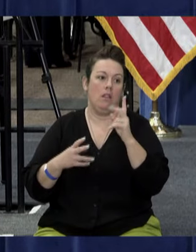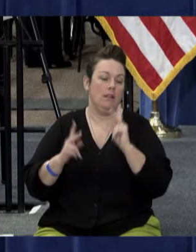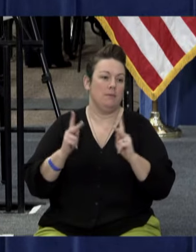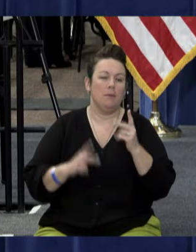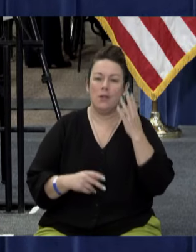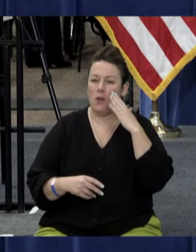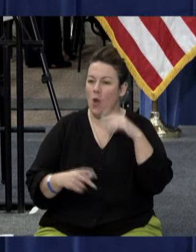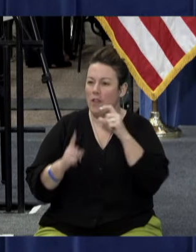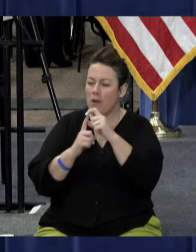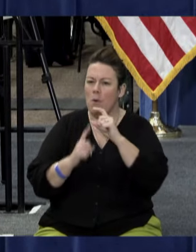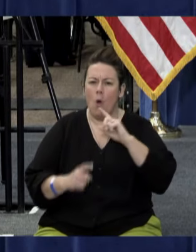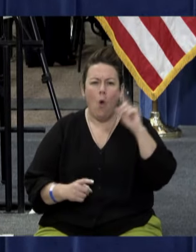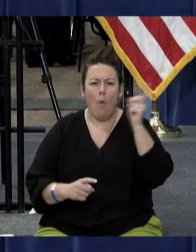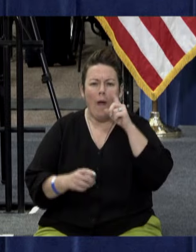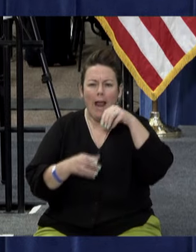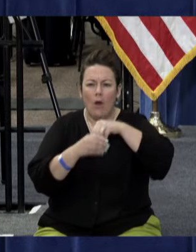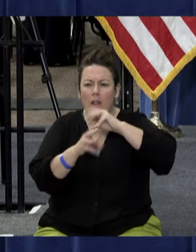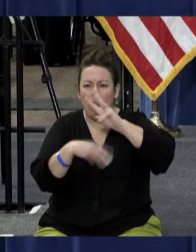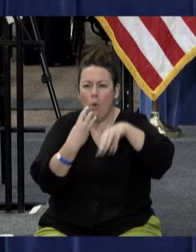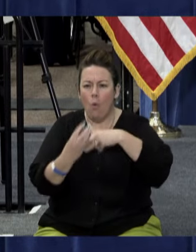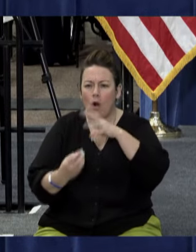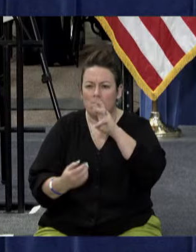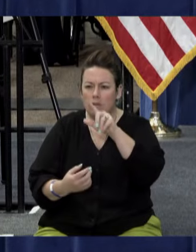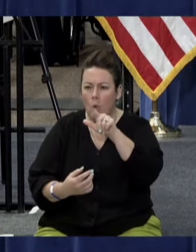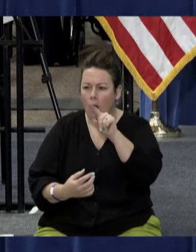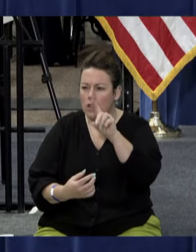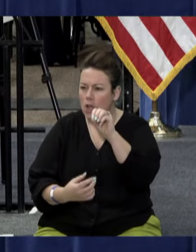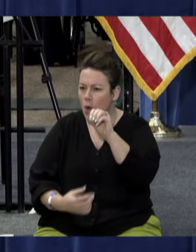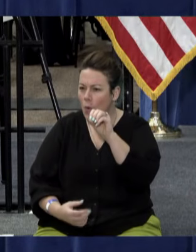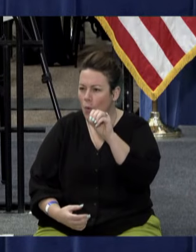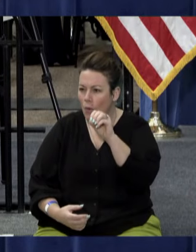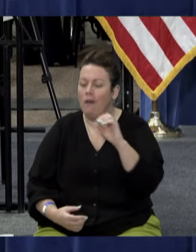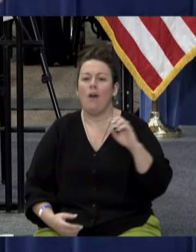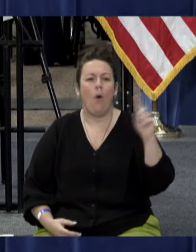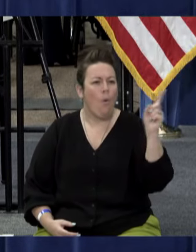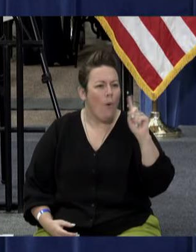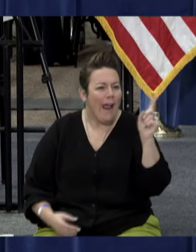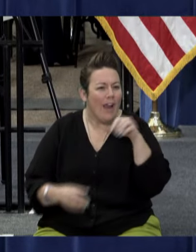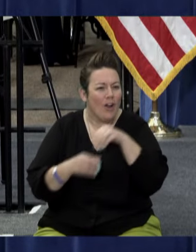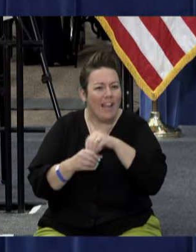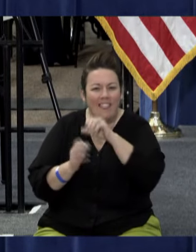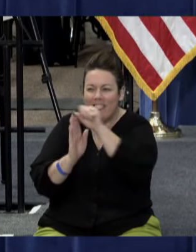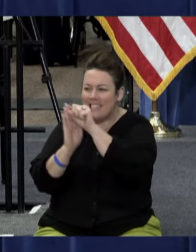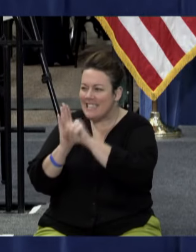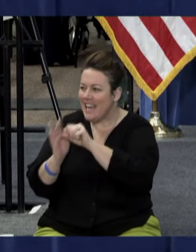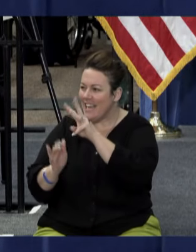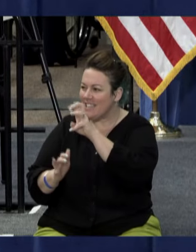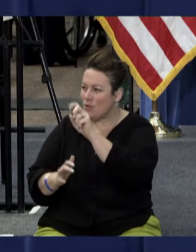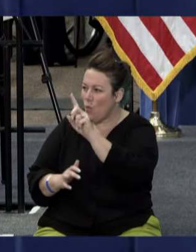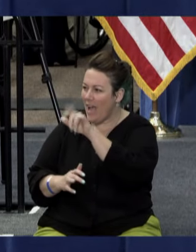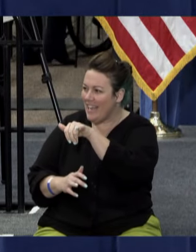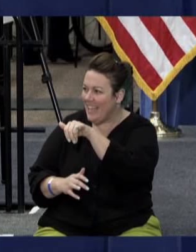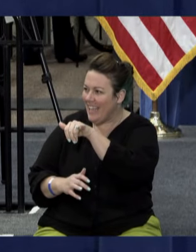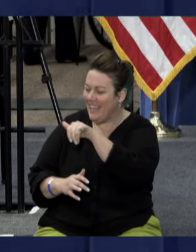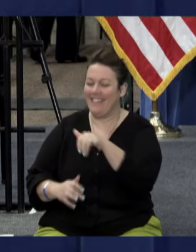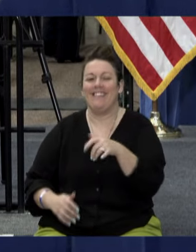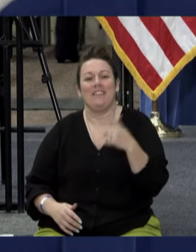where in the world is Waldo? We're like, where in the state is Wendy? Because Wendy is working